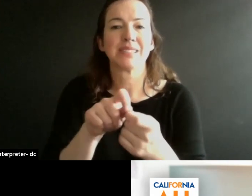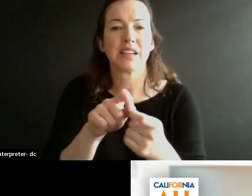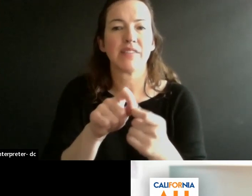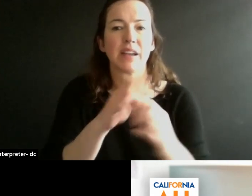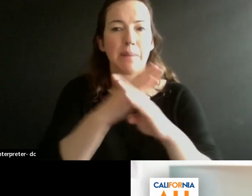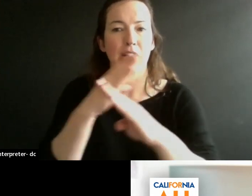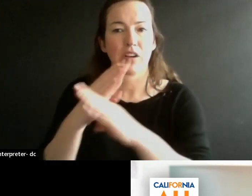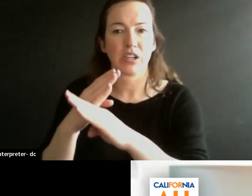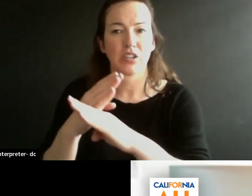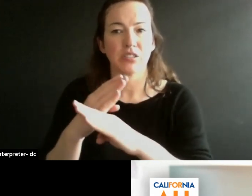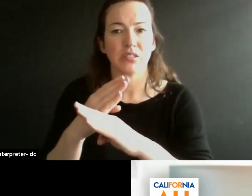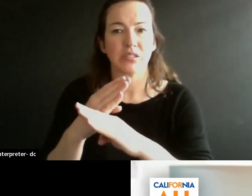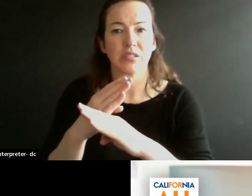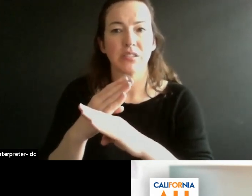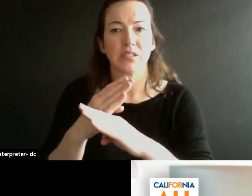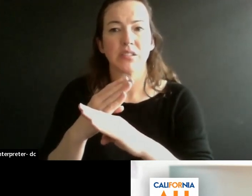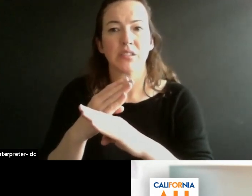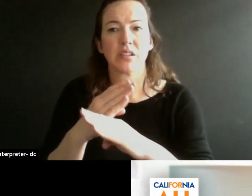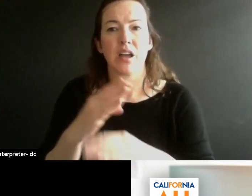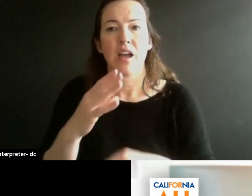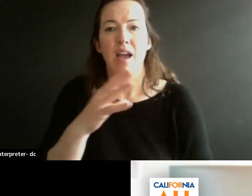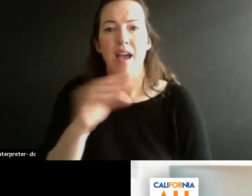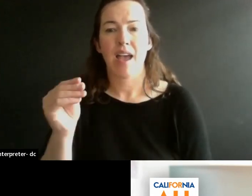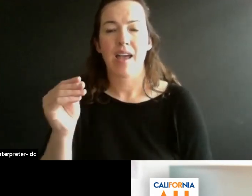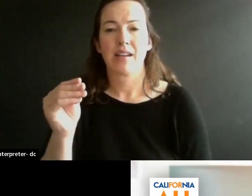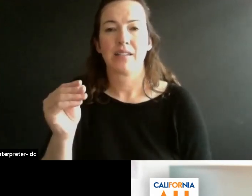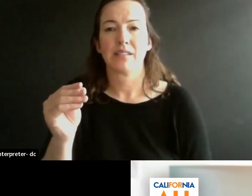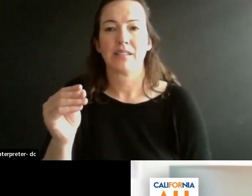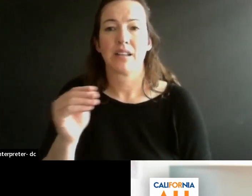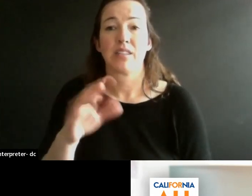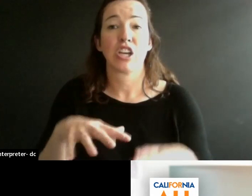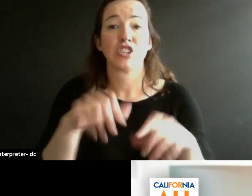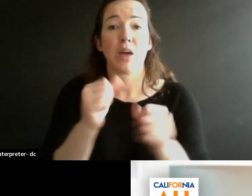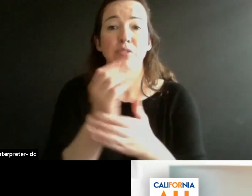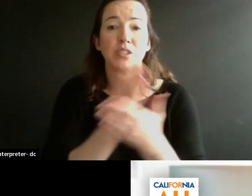with the covered populations, and that when it comes to the adoption piece that trusted